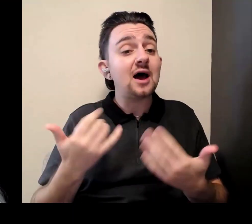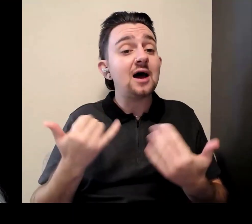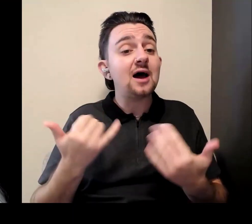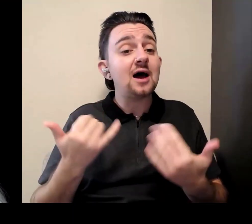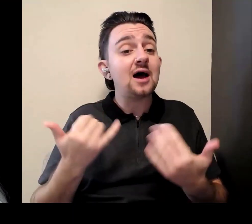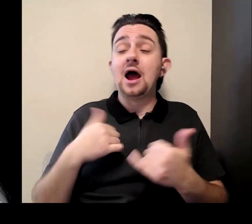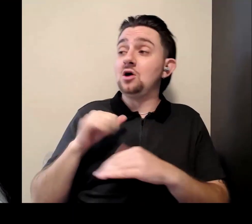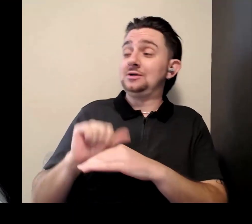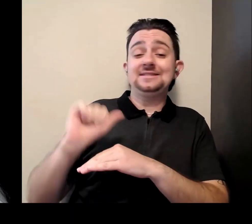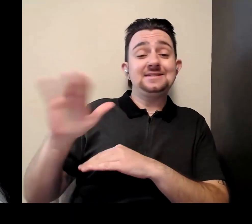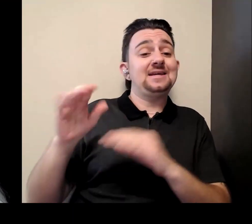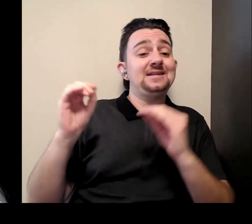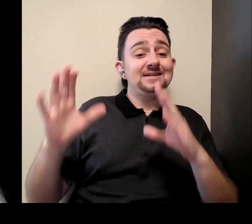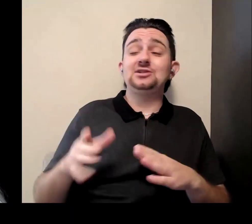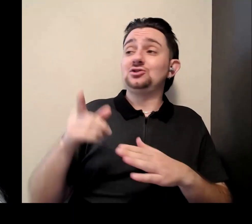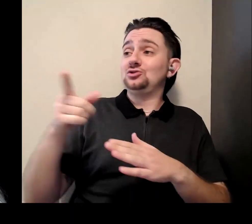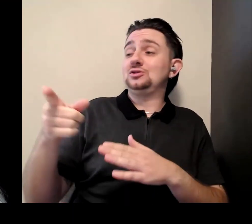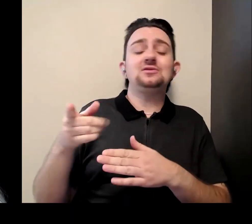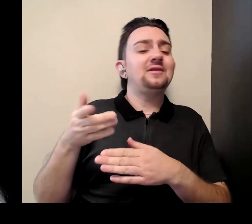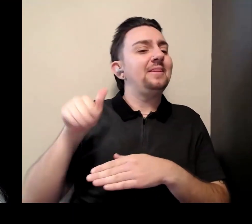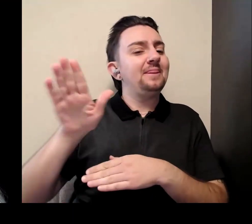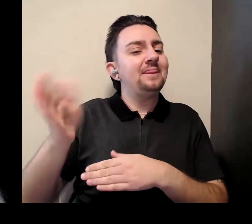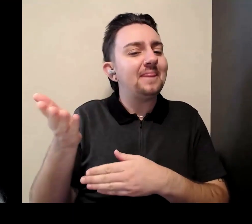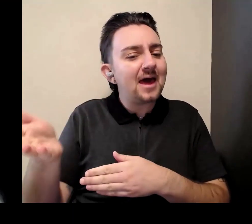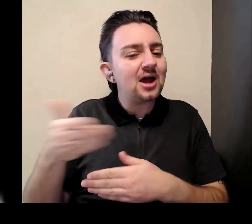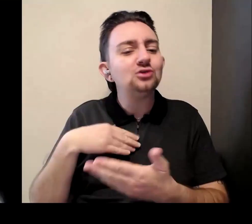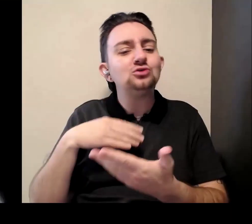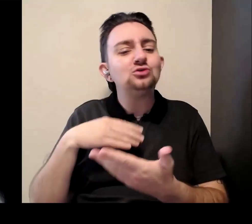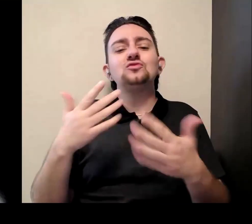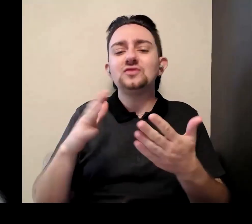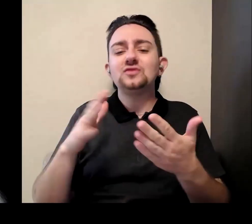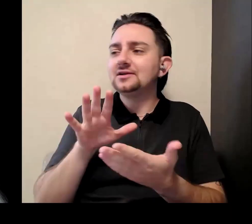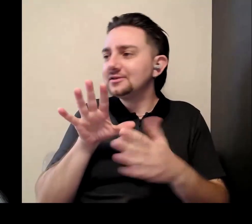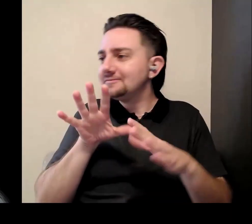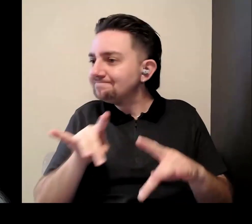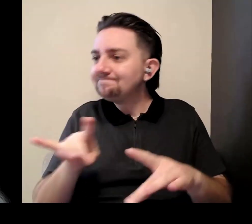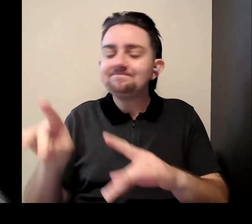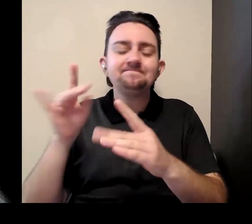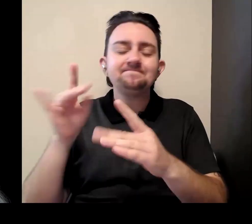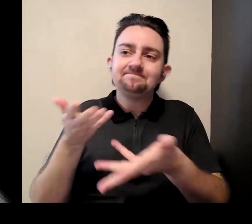So they have had a little bit of experience with teachers getting certified who are working with visually impaired kids.